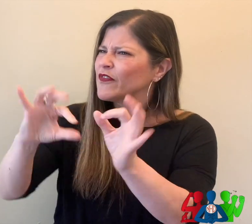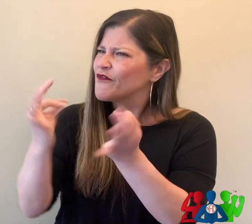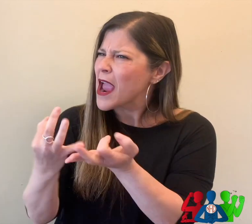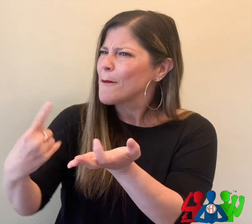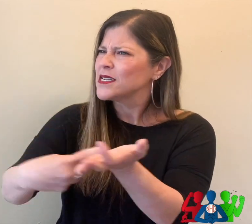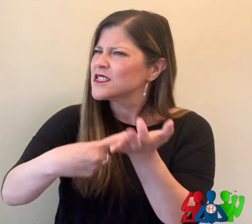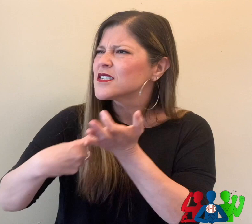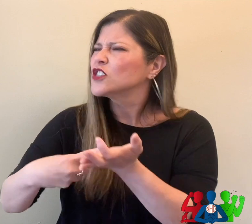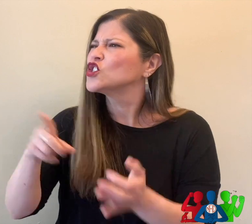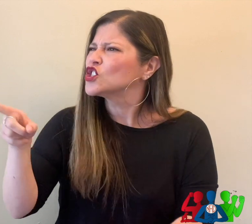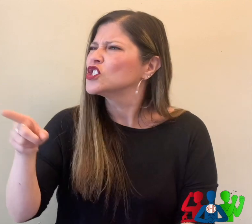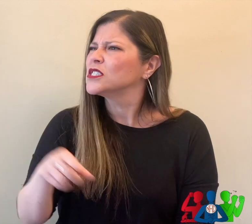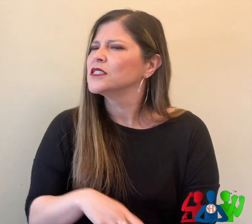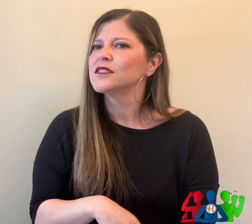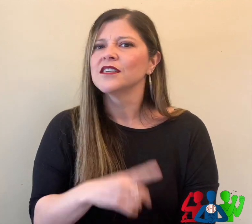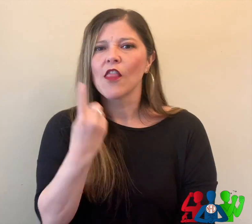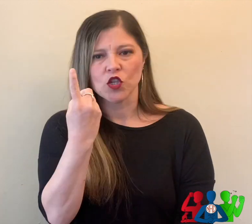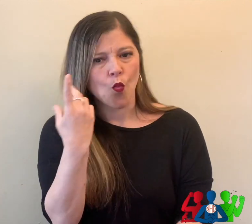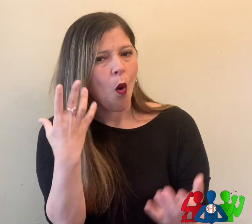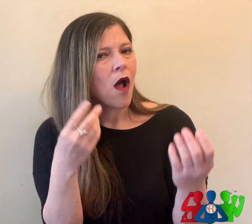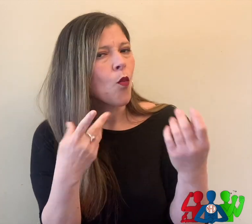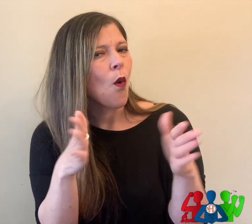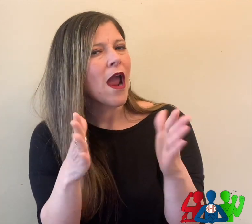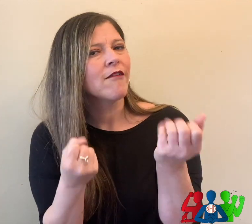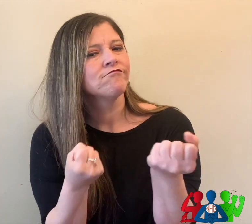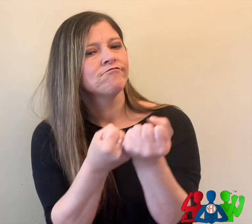me that you sign because I want to understand everything that's being discussed. Can you please